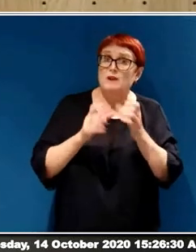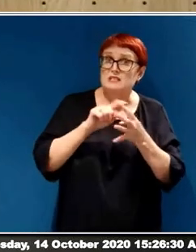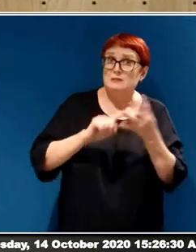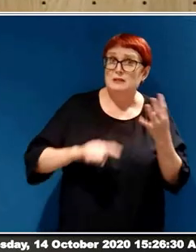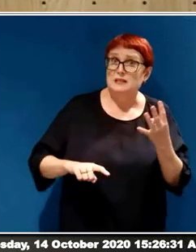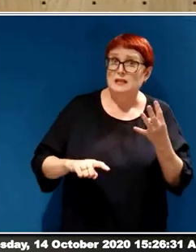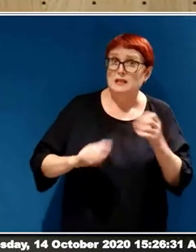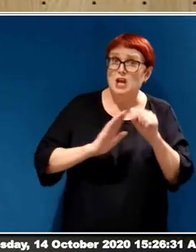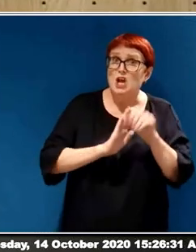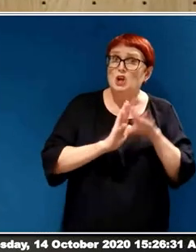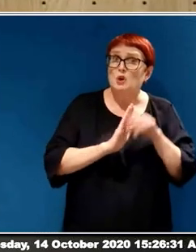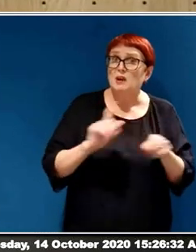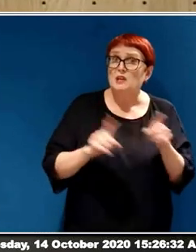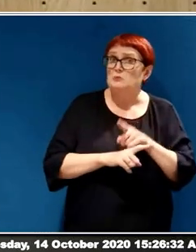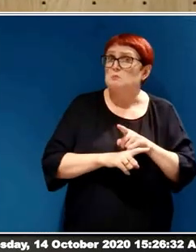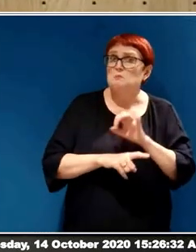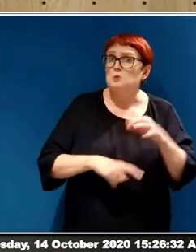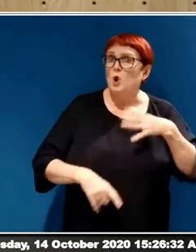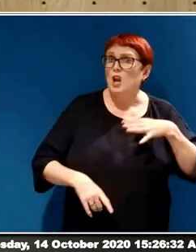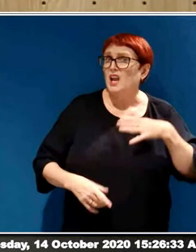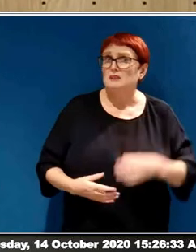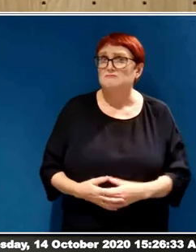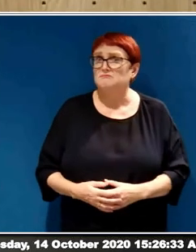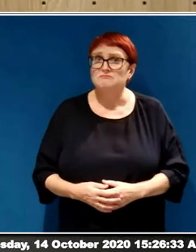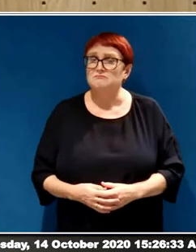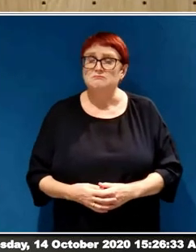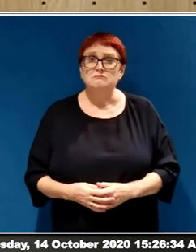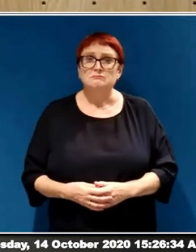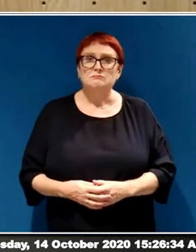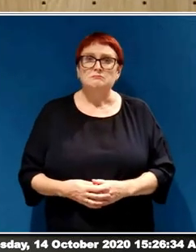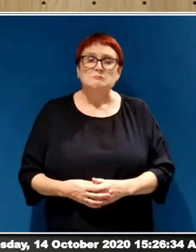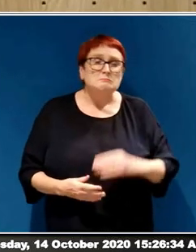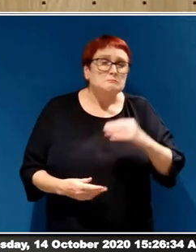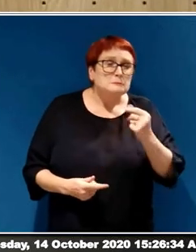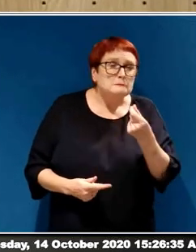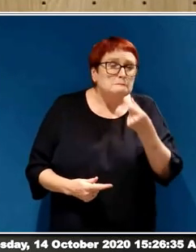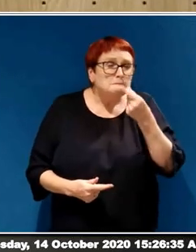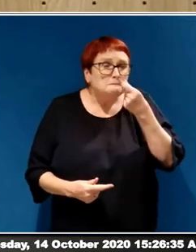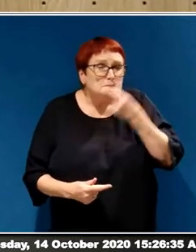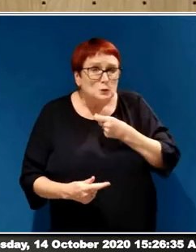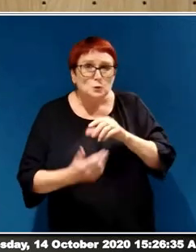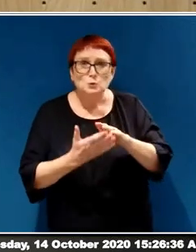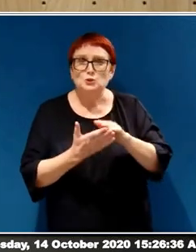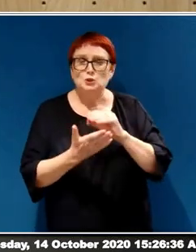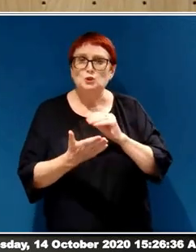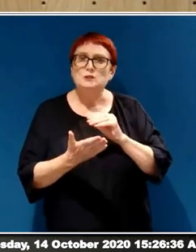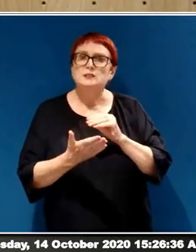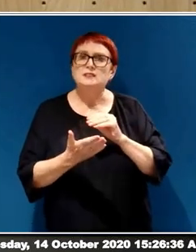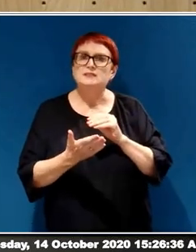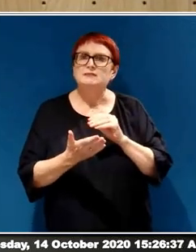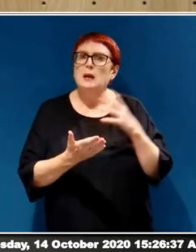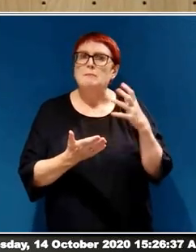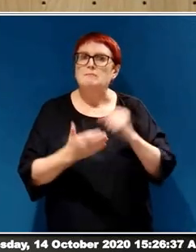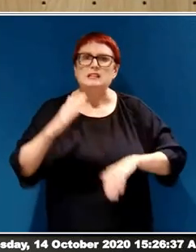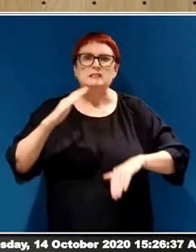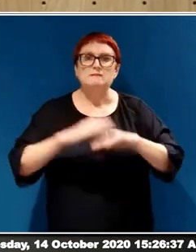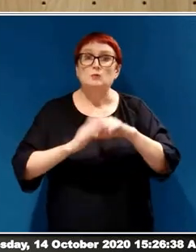So there is a small number of learners who require a complete change to the curriculum which we would call a ‘modification’ Kate